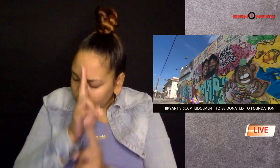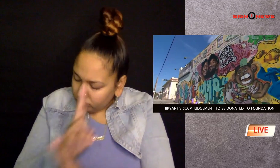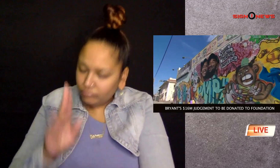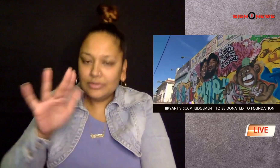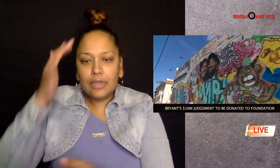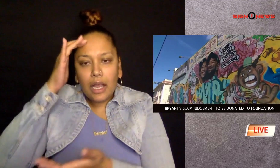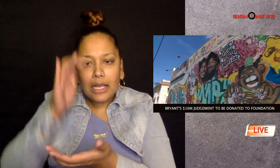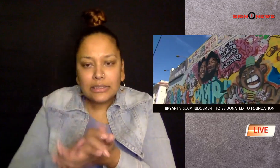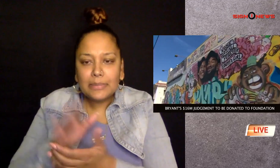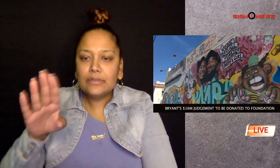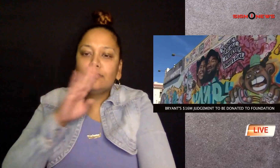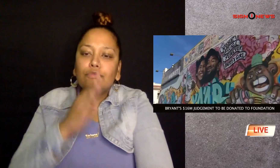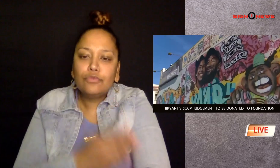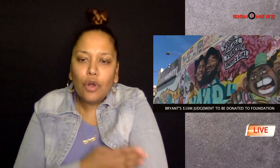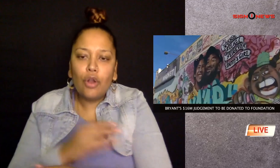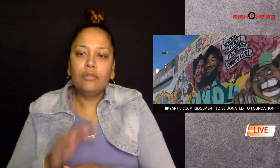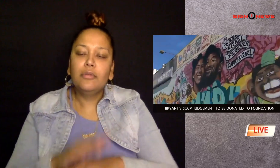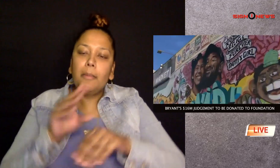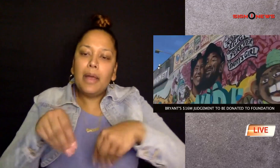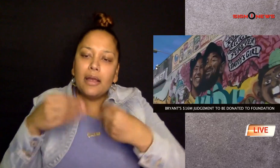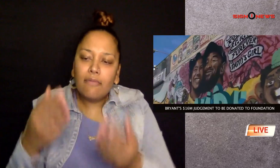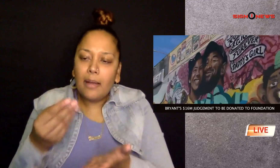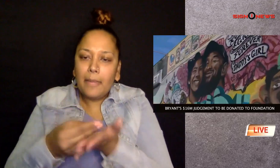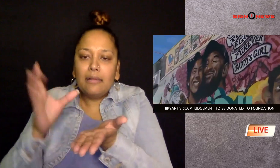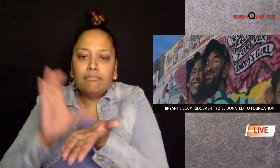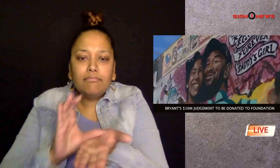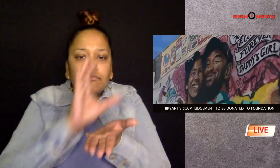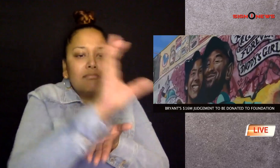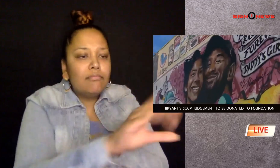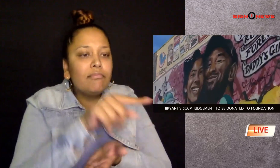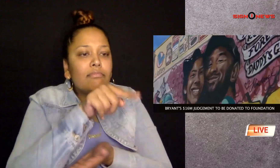the foundation is dedicated to her husband and daughter and provides funding